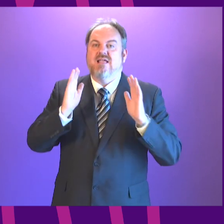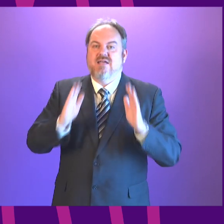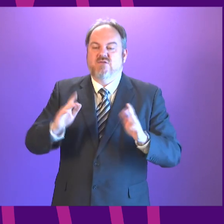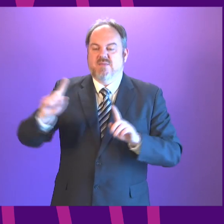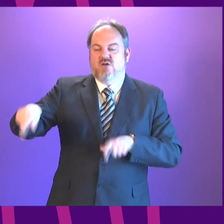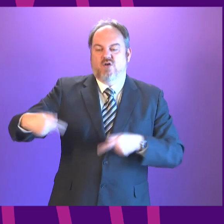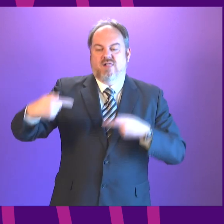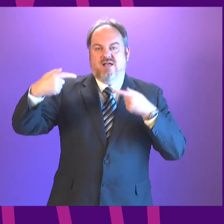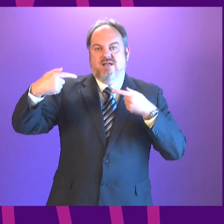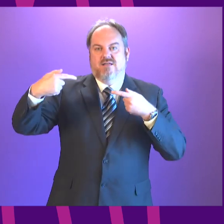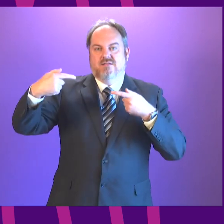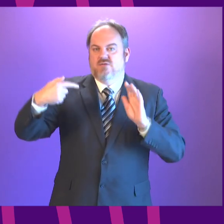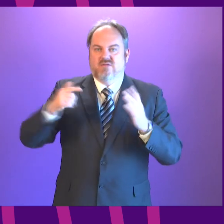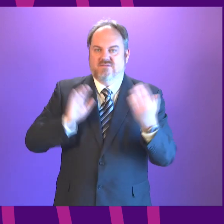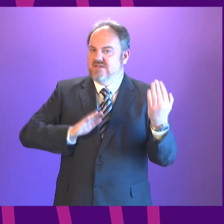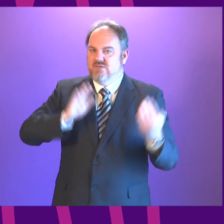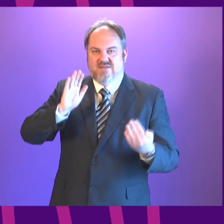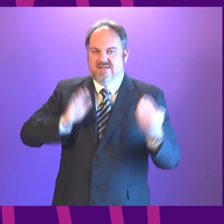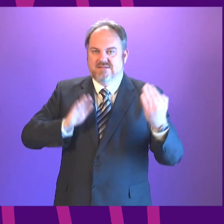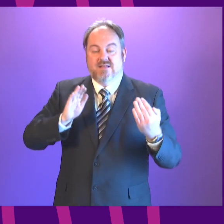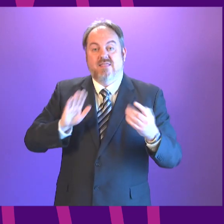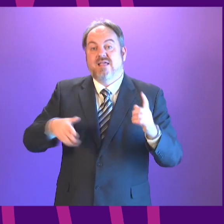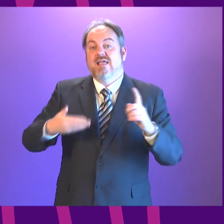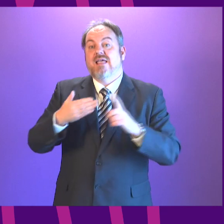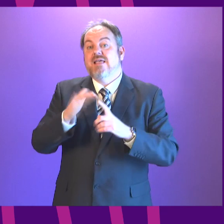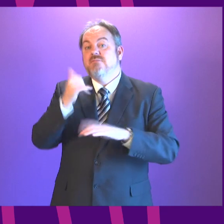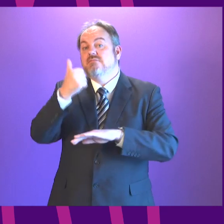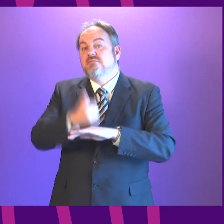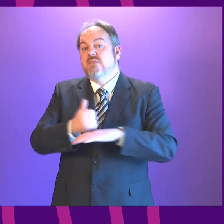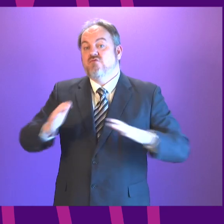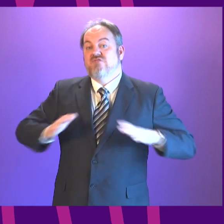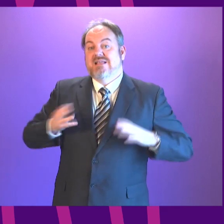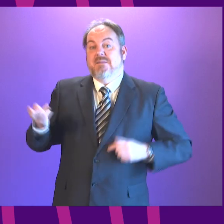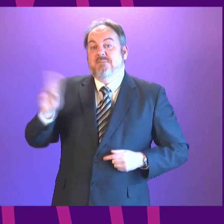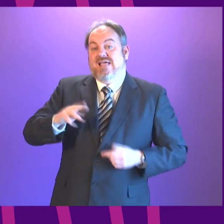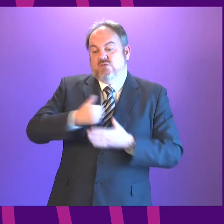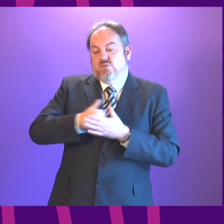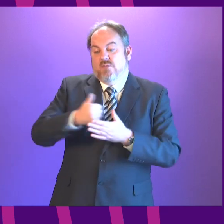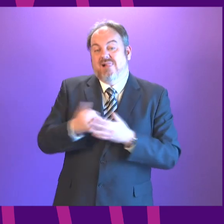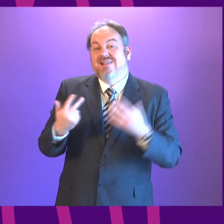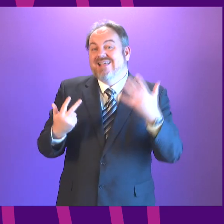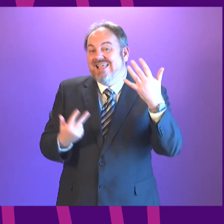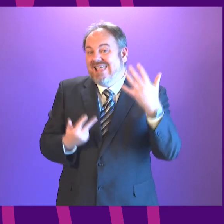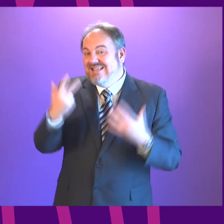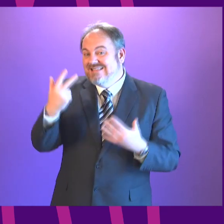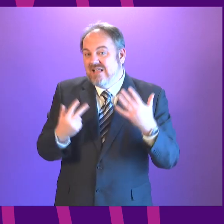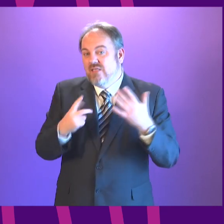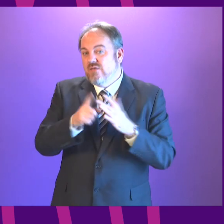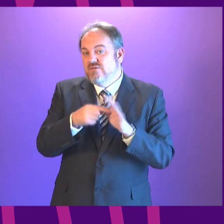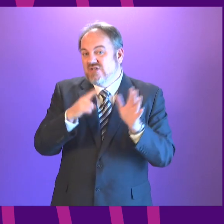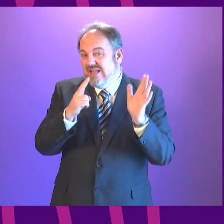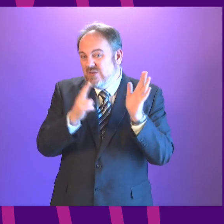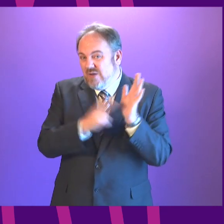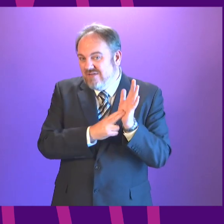schools will get back to normal from 18 January. Of course, we will require to keep that under review.